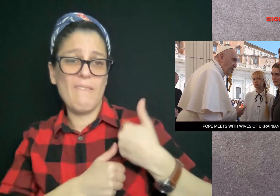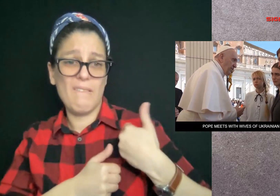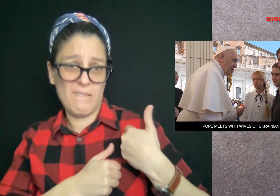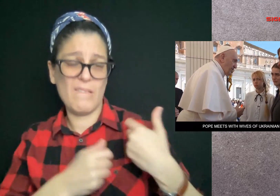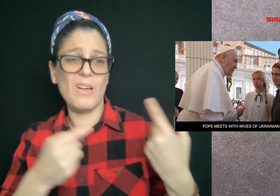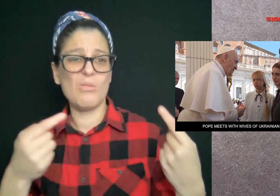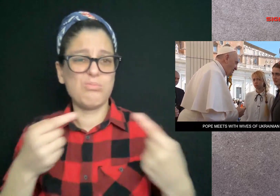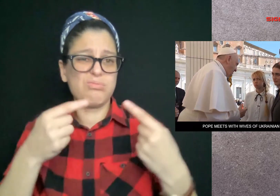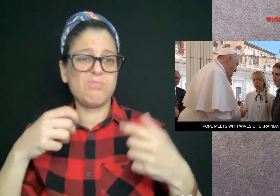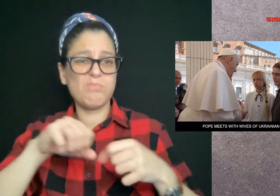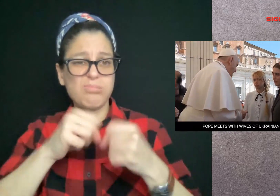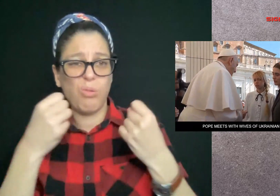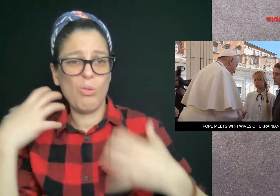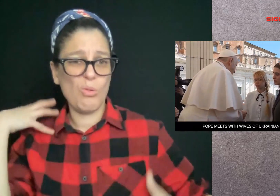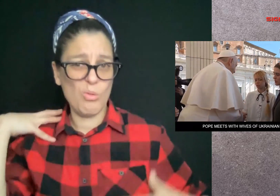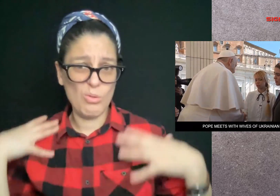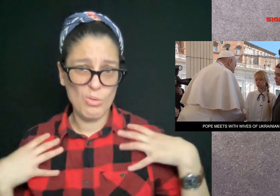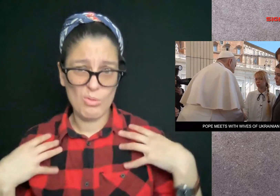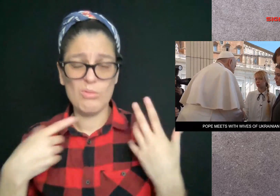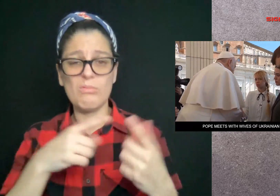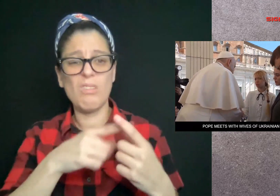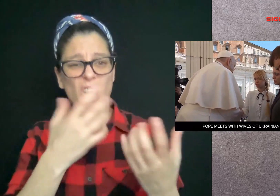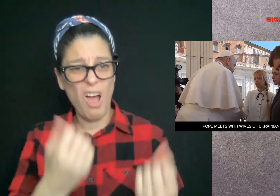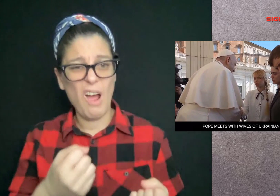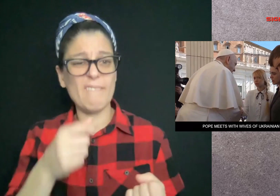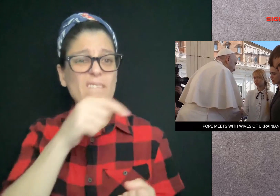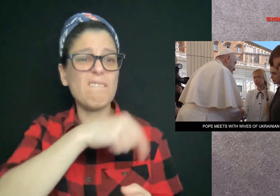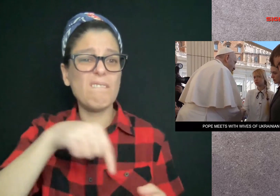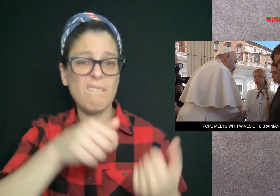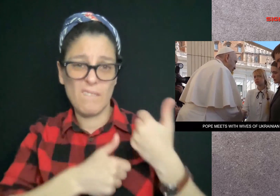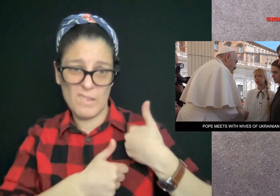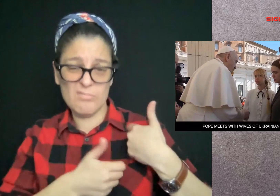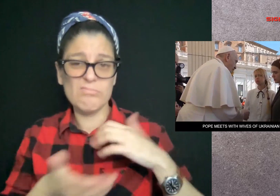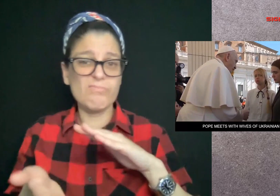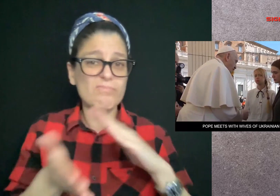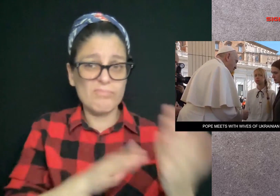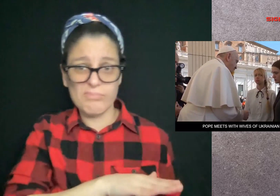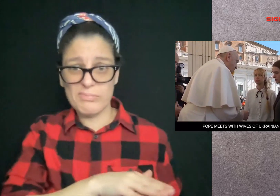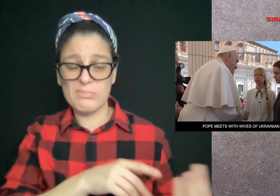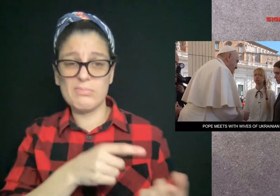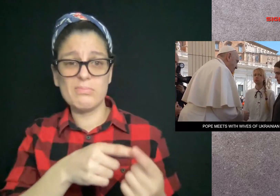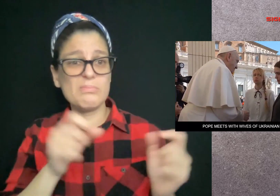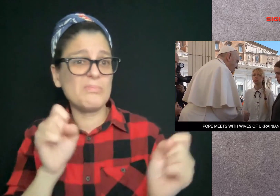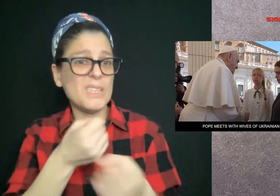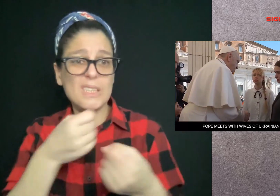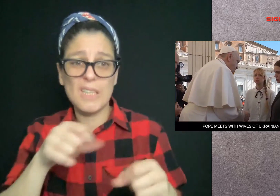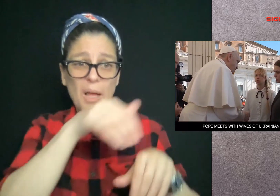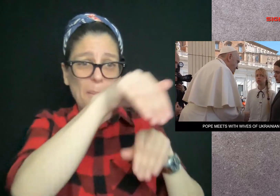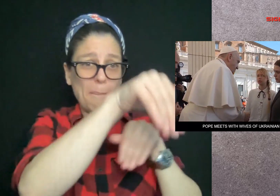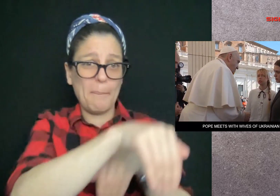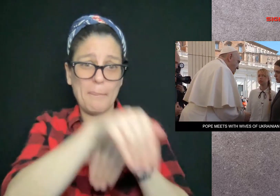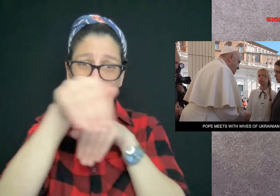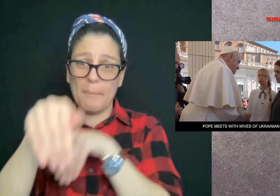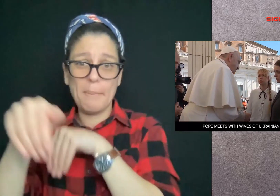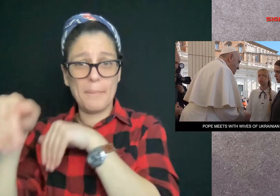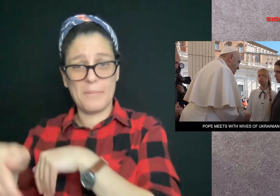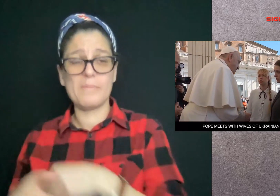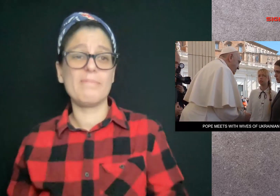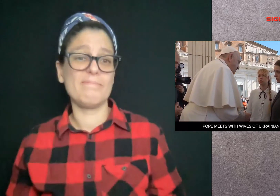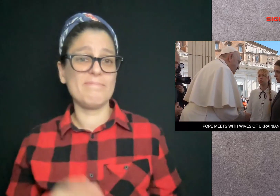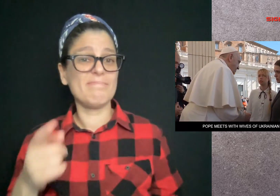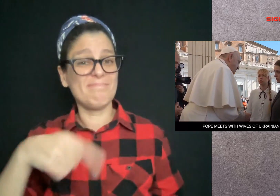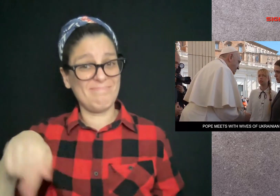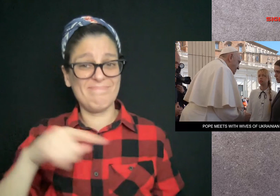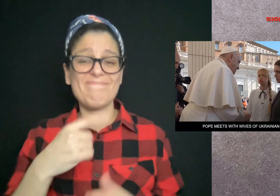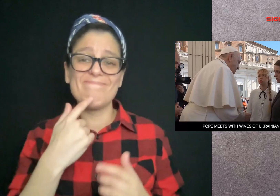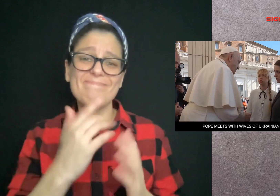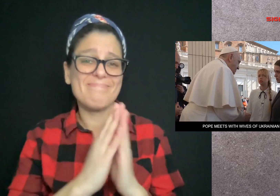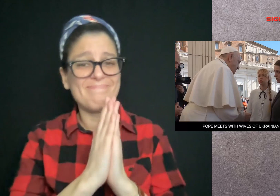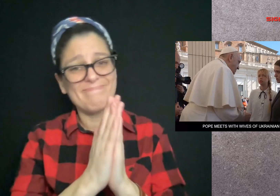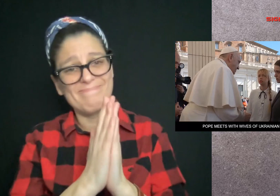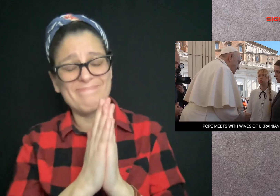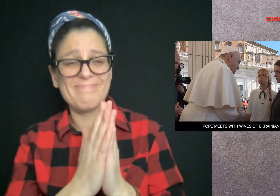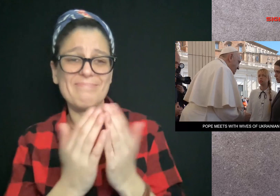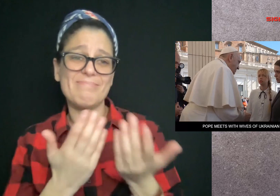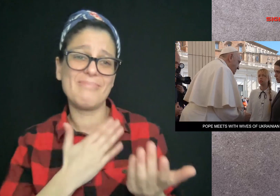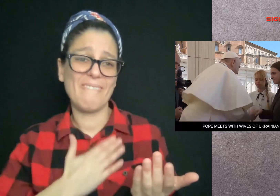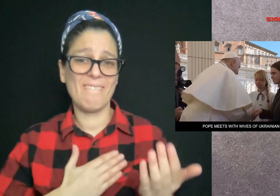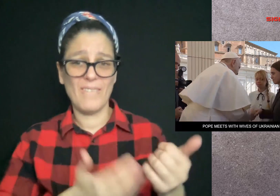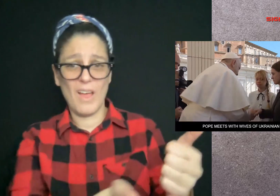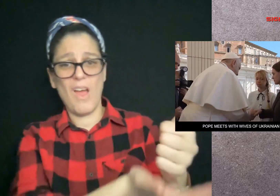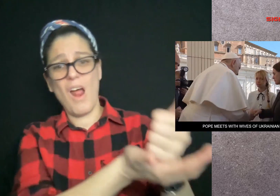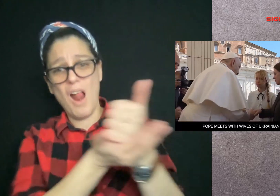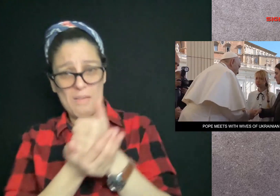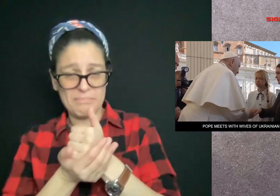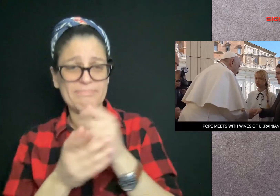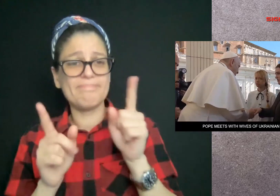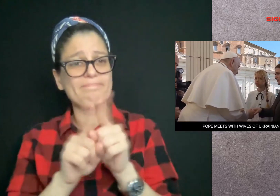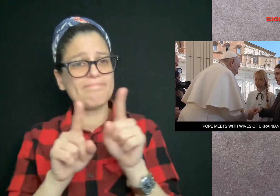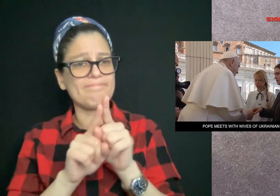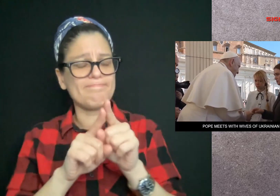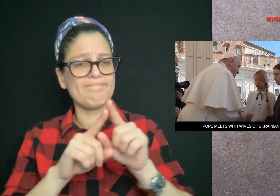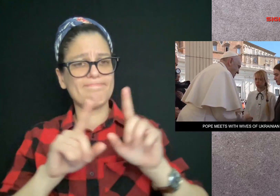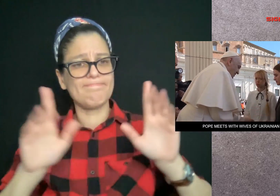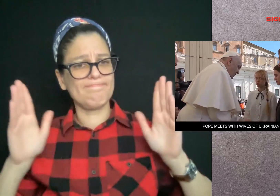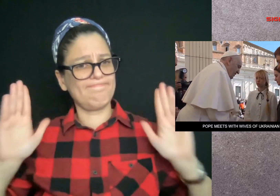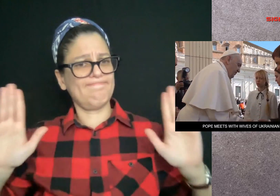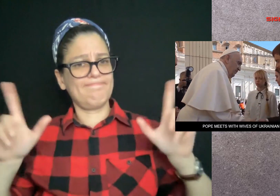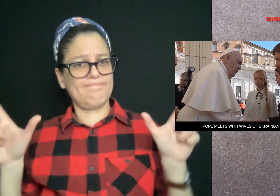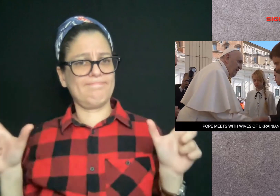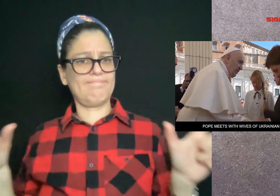the plant the hurt soldiers and the dead cannot be very